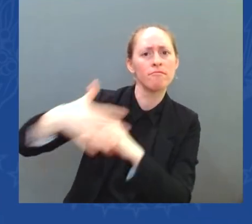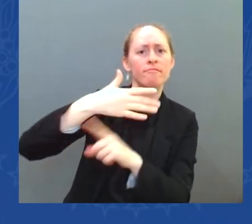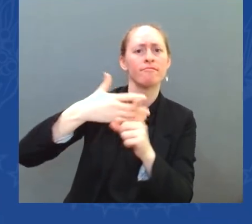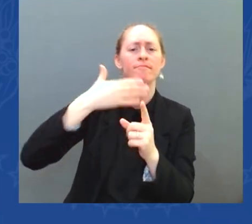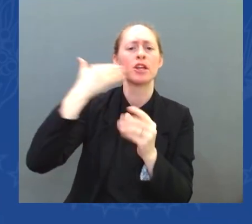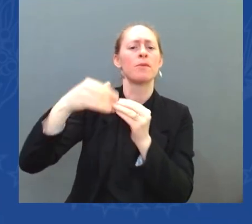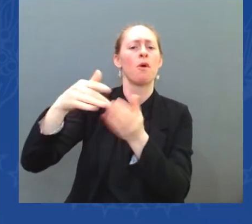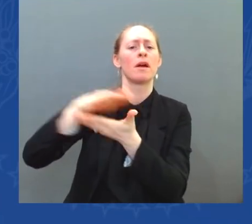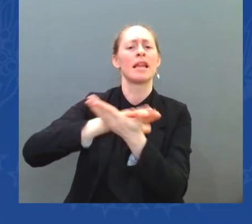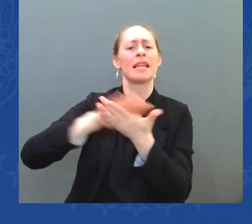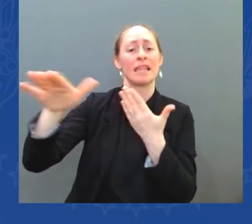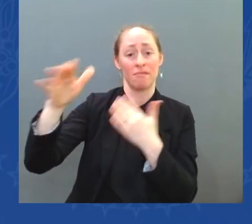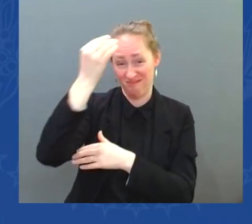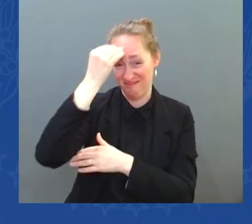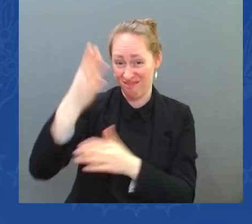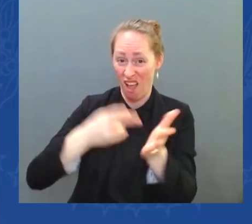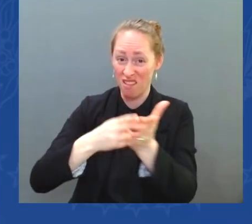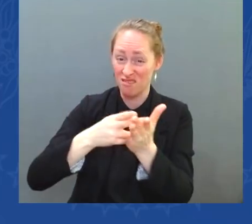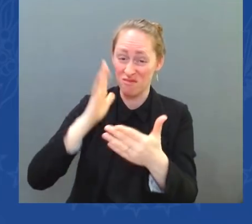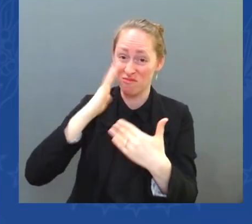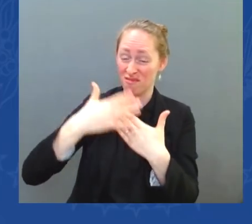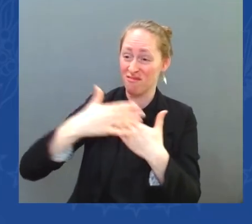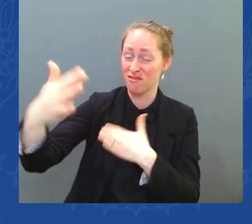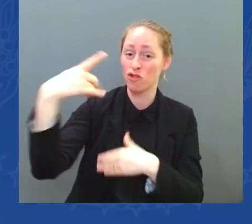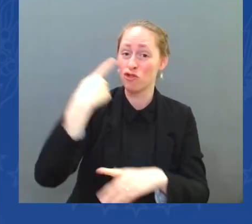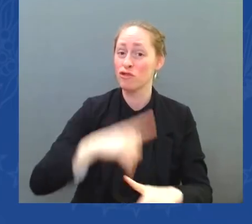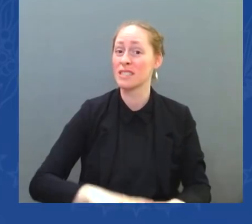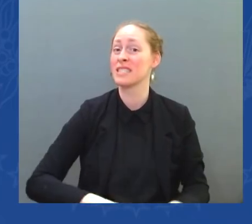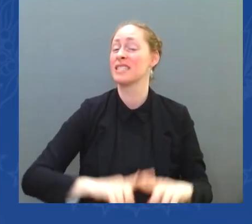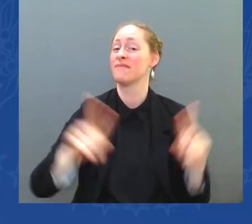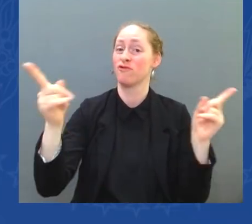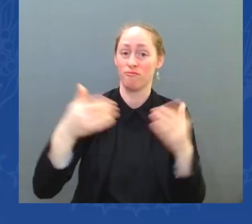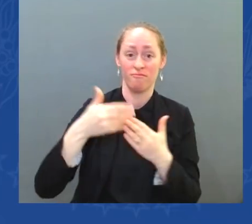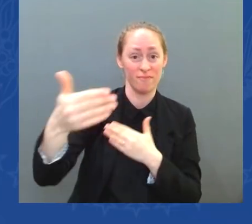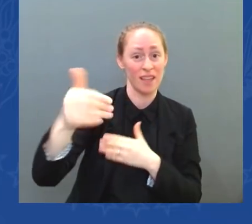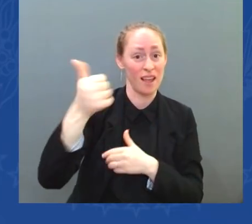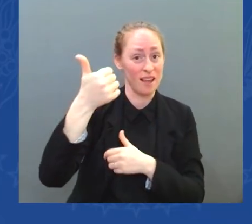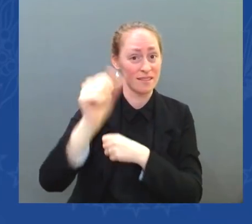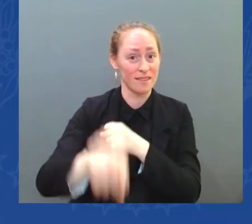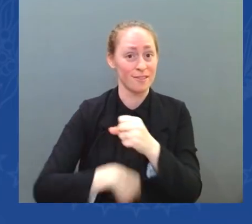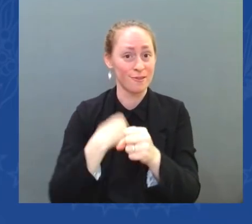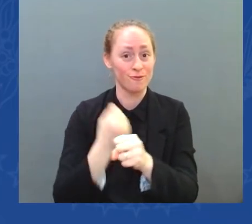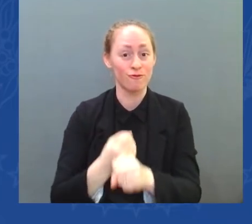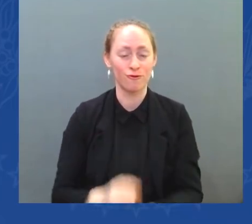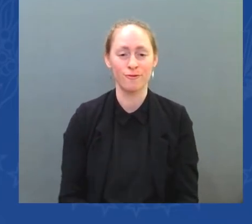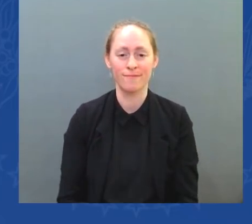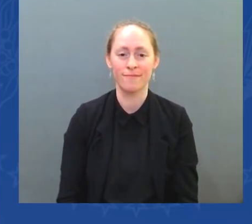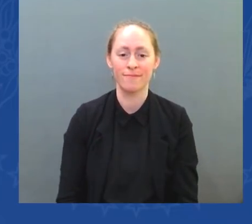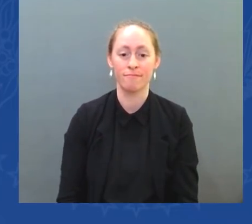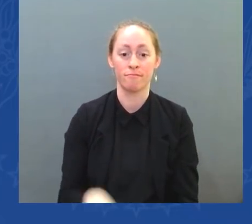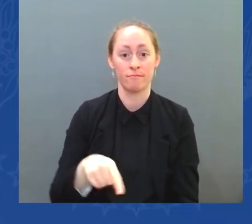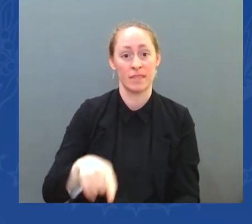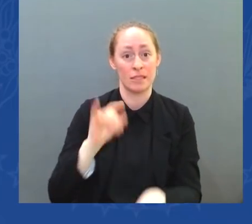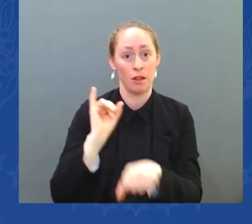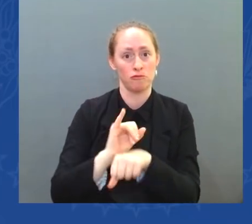So this industry has a role to play in a sustainable energy future. But I'm here today because homegrown biofuels